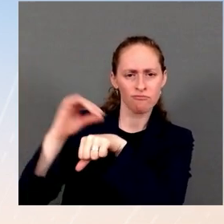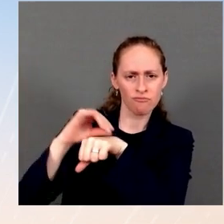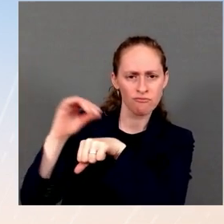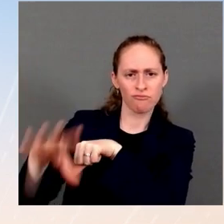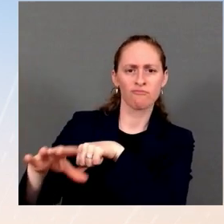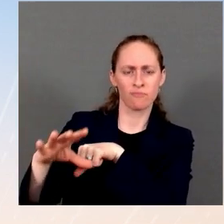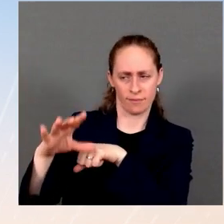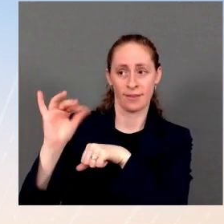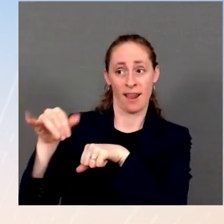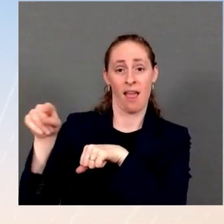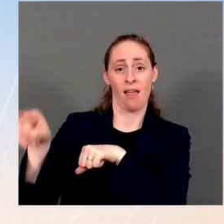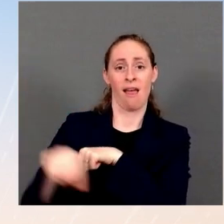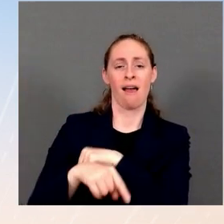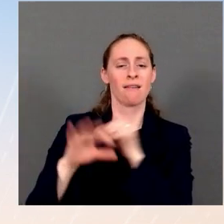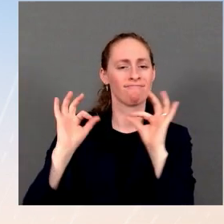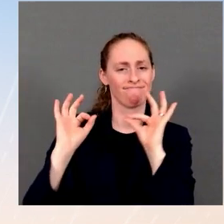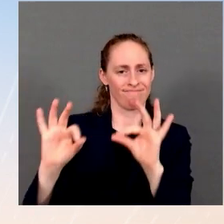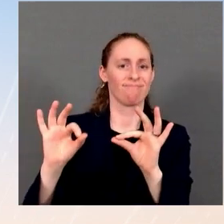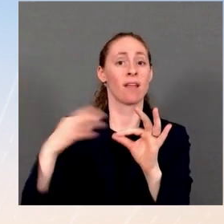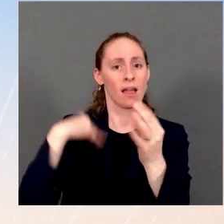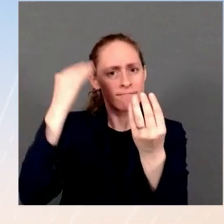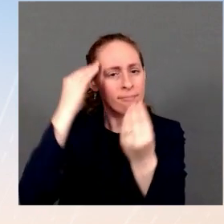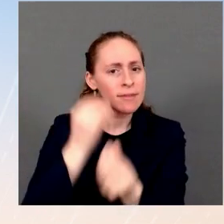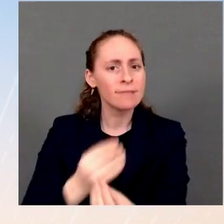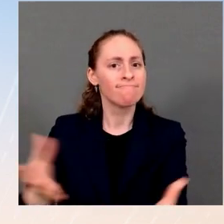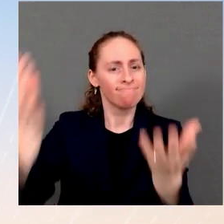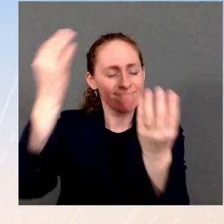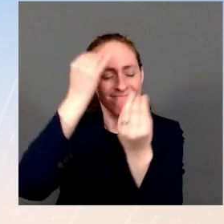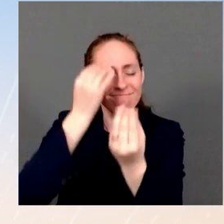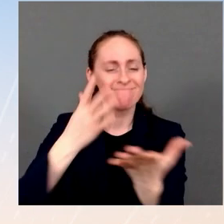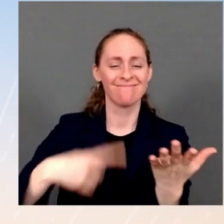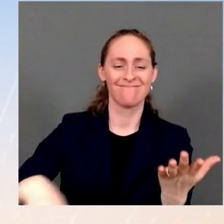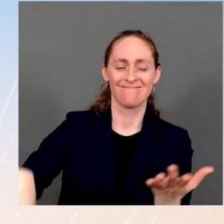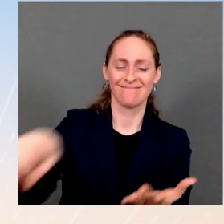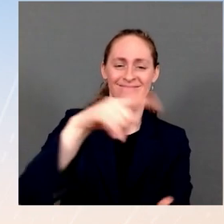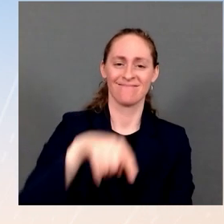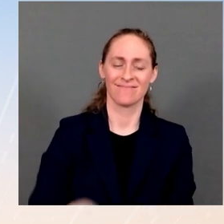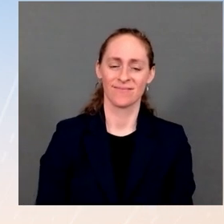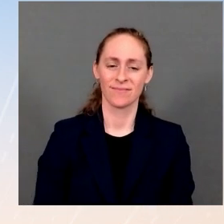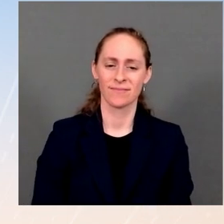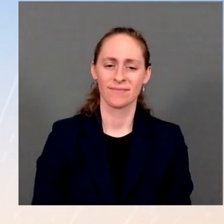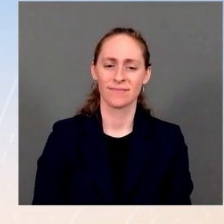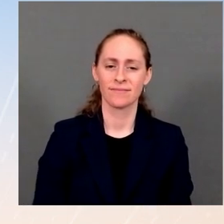First, a little before you came out here, a report Why is the administration suspending talks